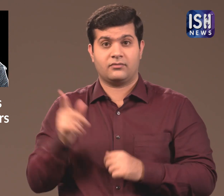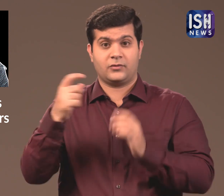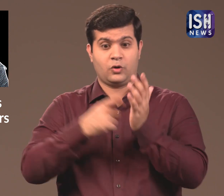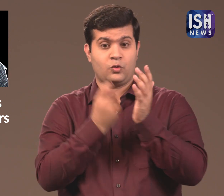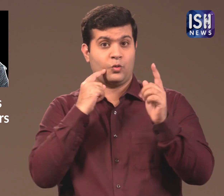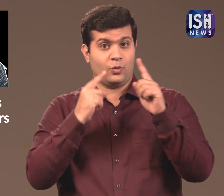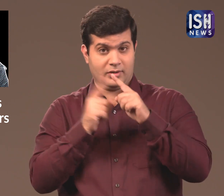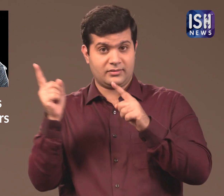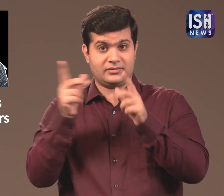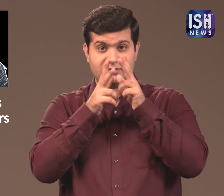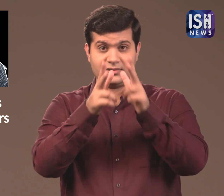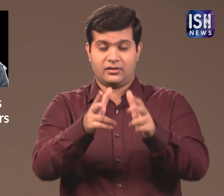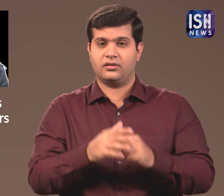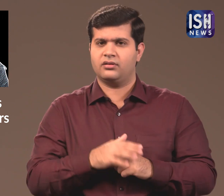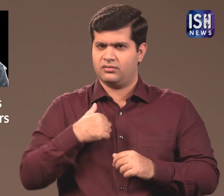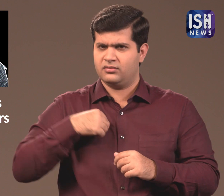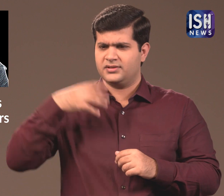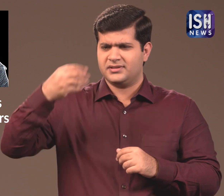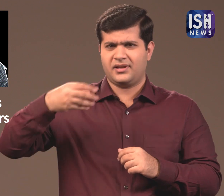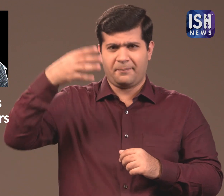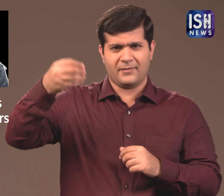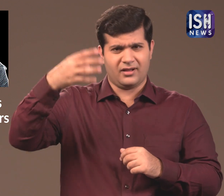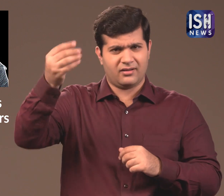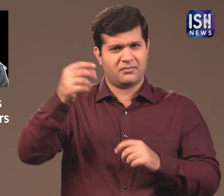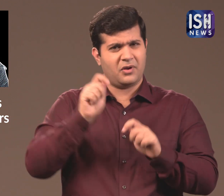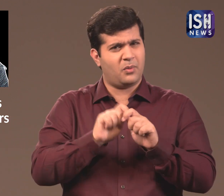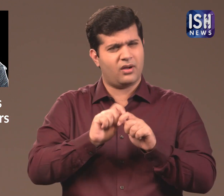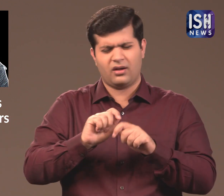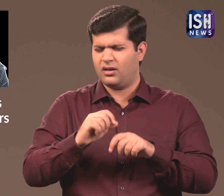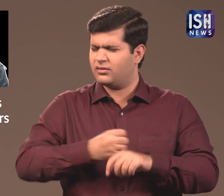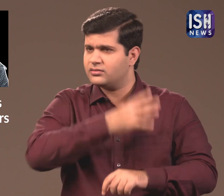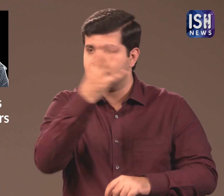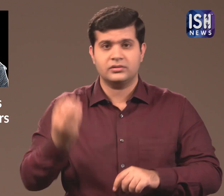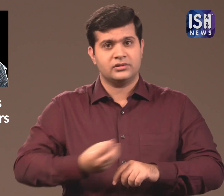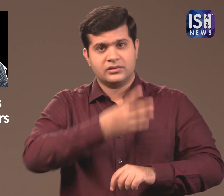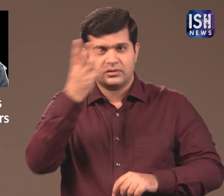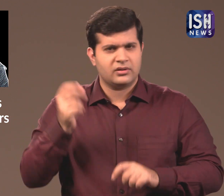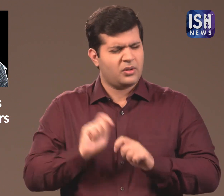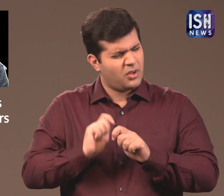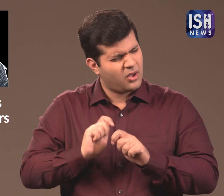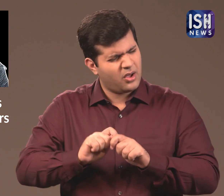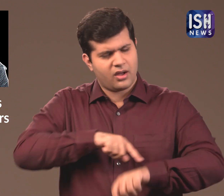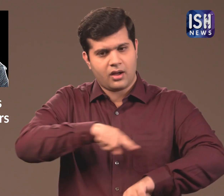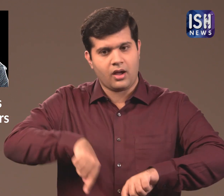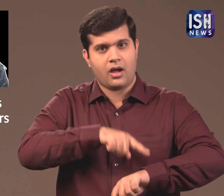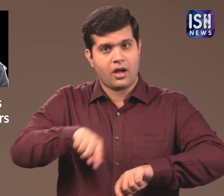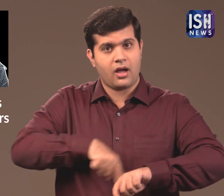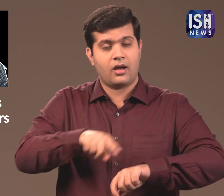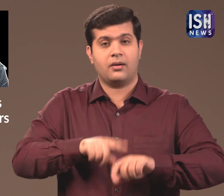Dr. Ruit told that sometimes he works long hours